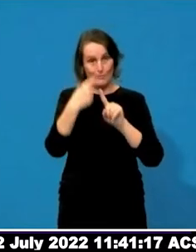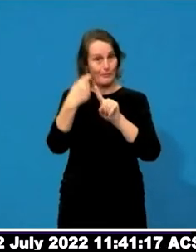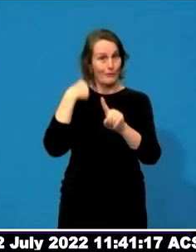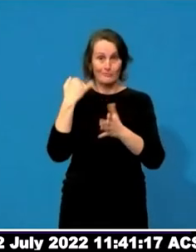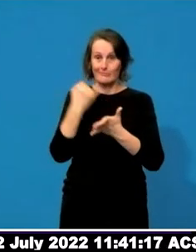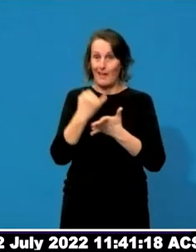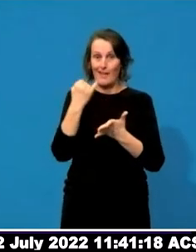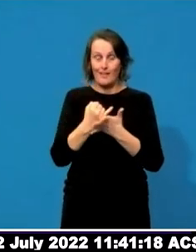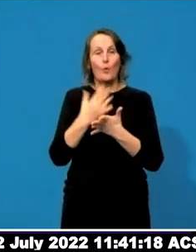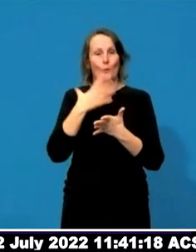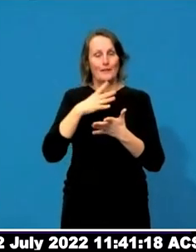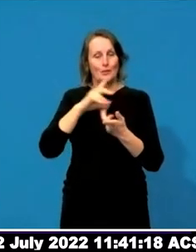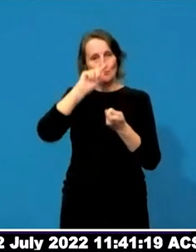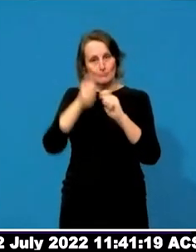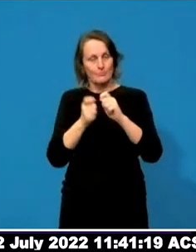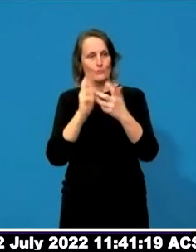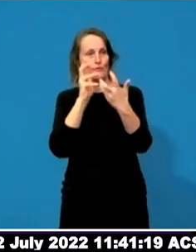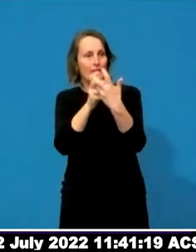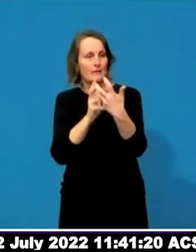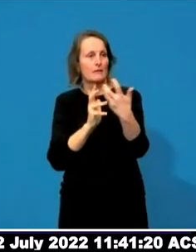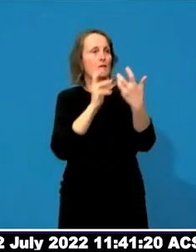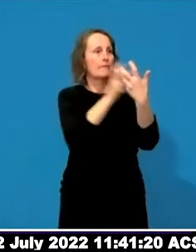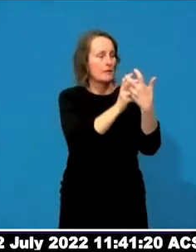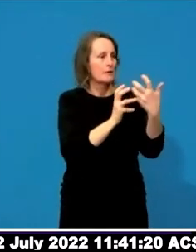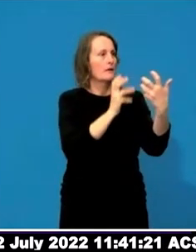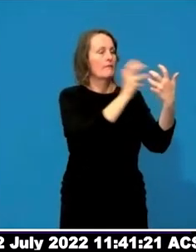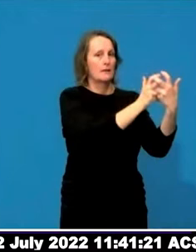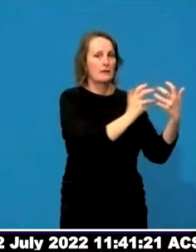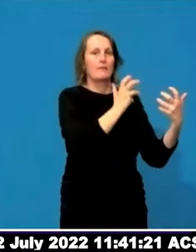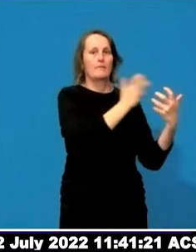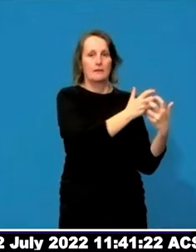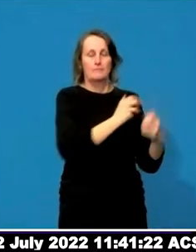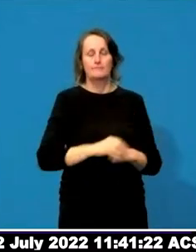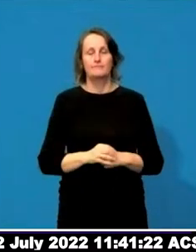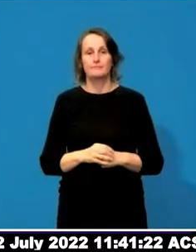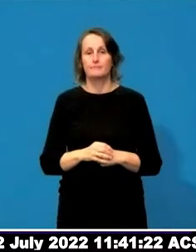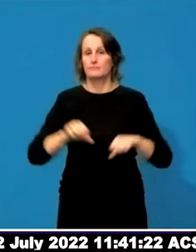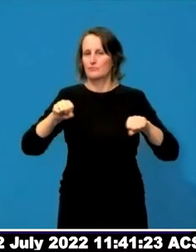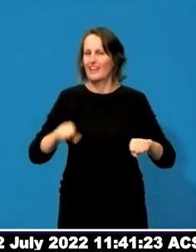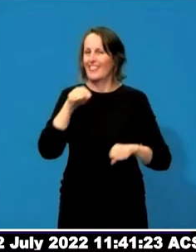That's the fundamental problem, isn't it, how you achieve what you've just said, and Commissioner Mason has talked about